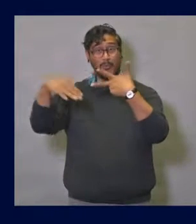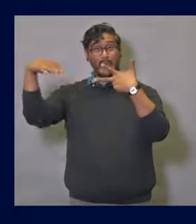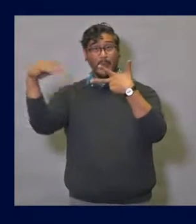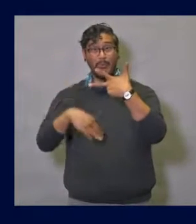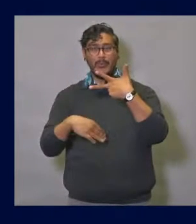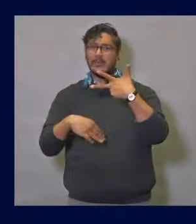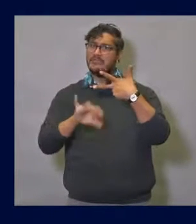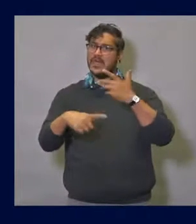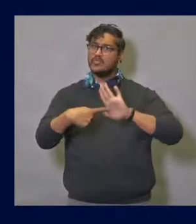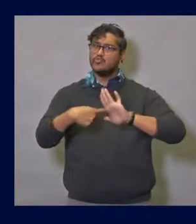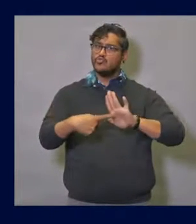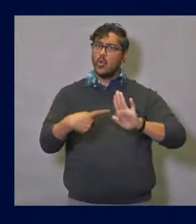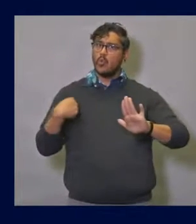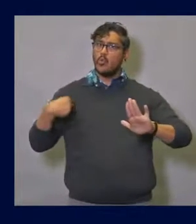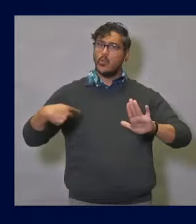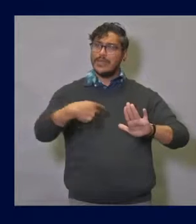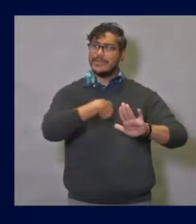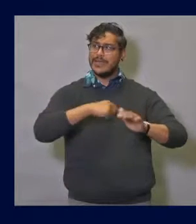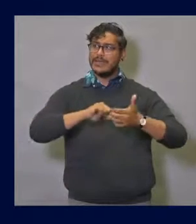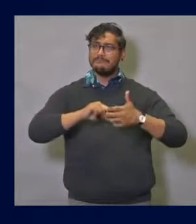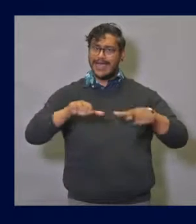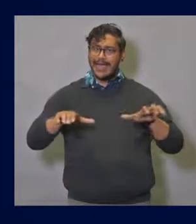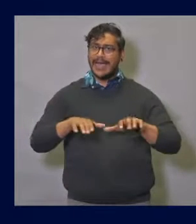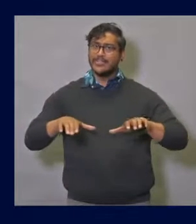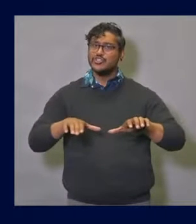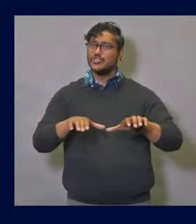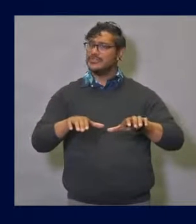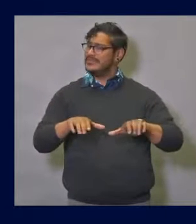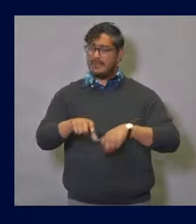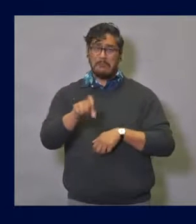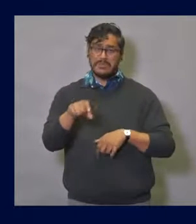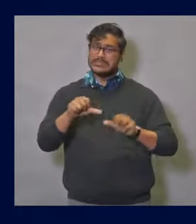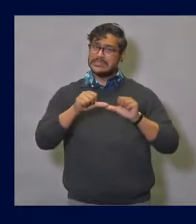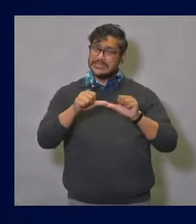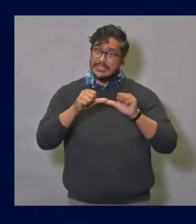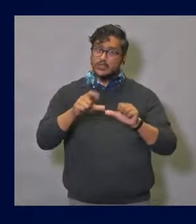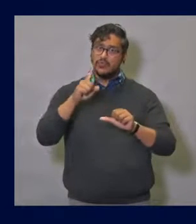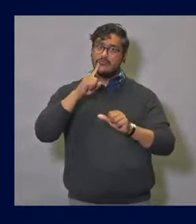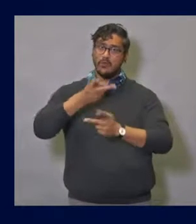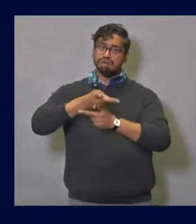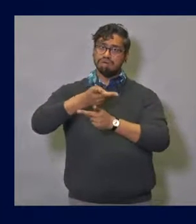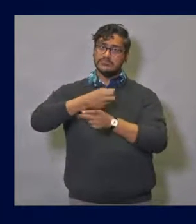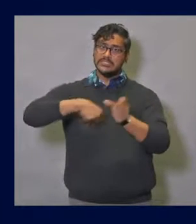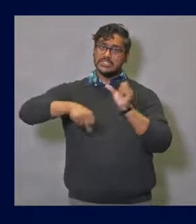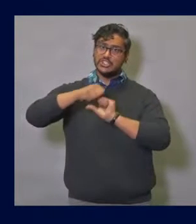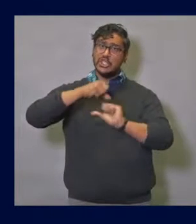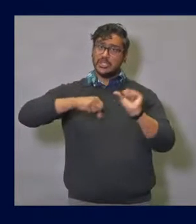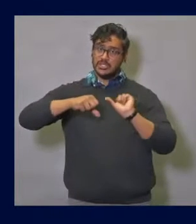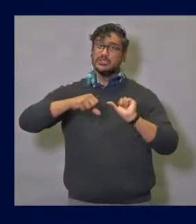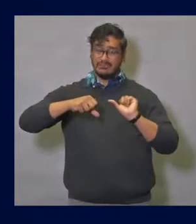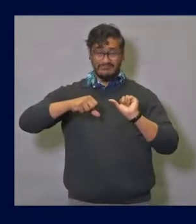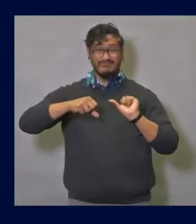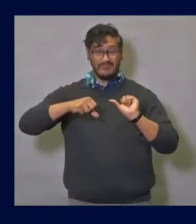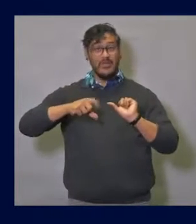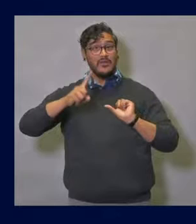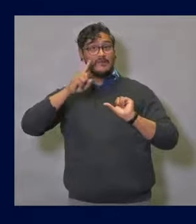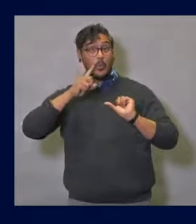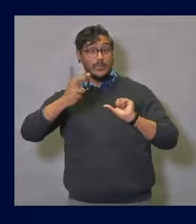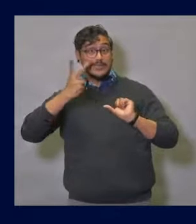THE OUTCOMES WE -- THE ACTIONS